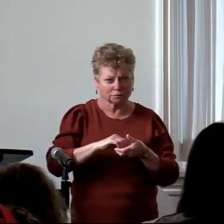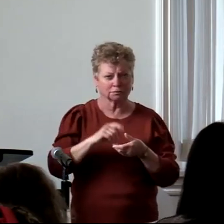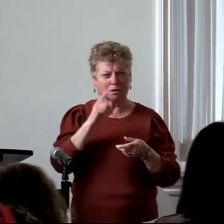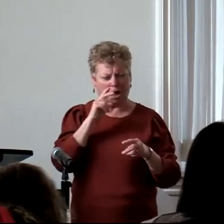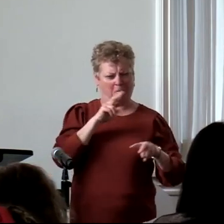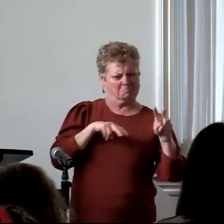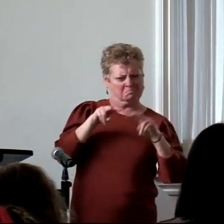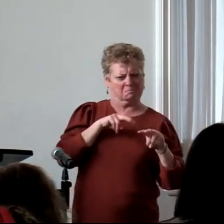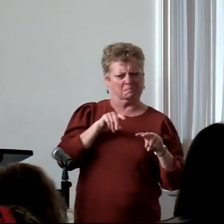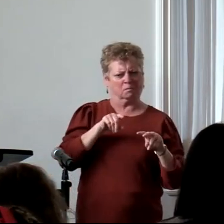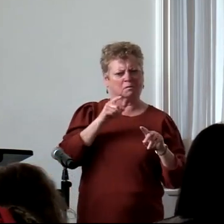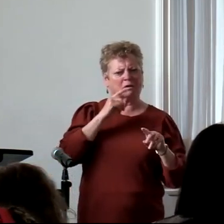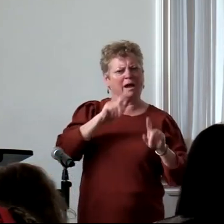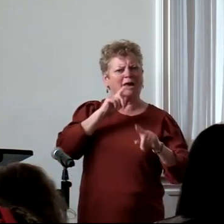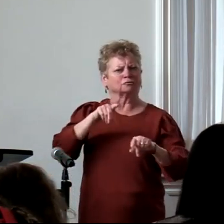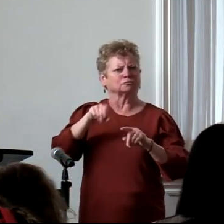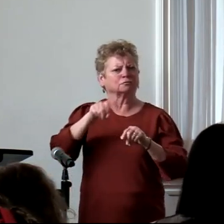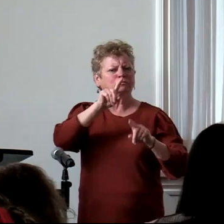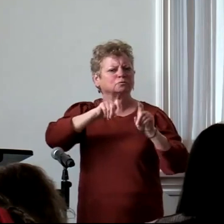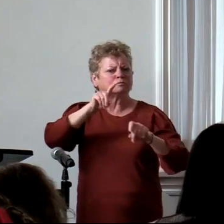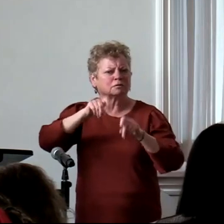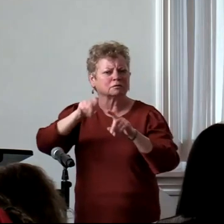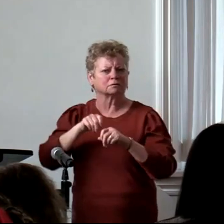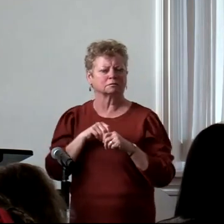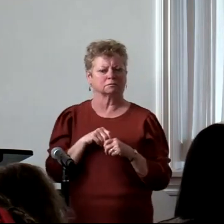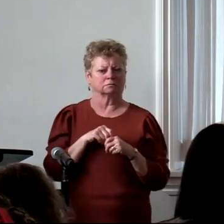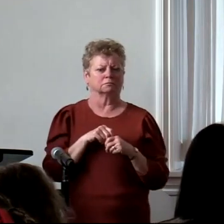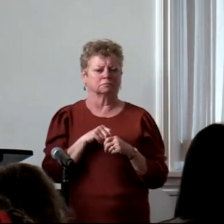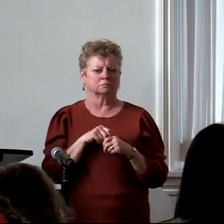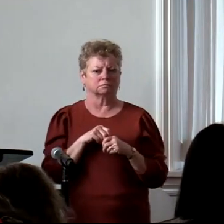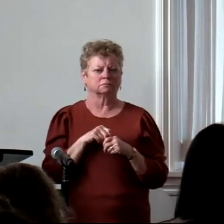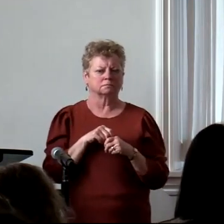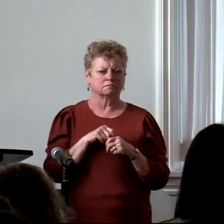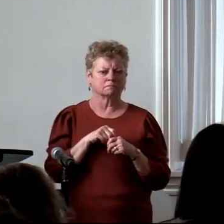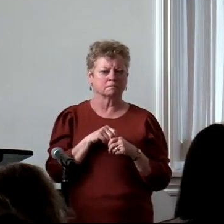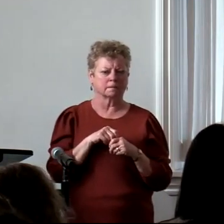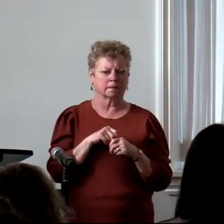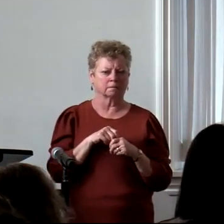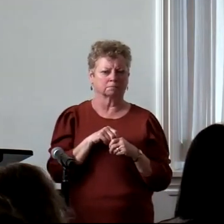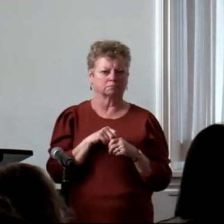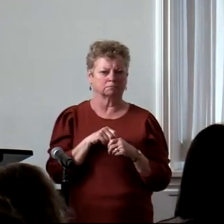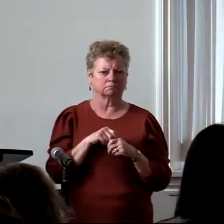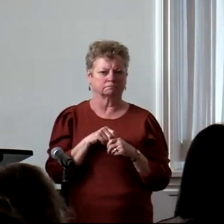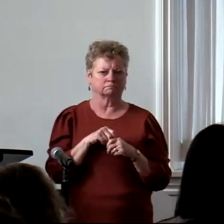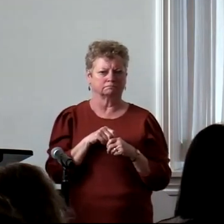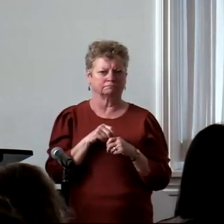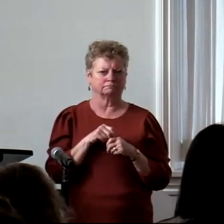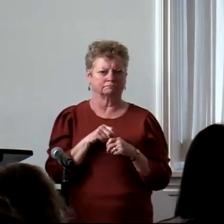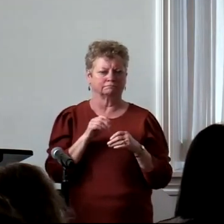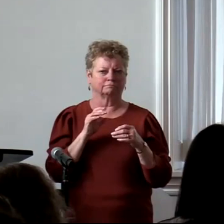of the survey and the use of the tools to catalyse -- sorry --